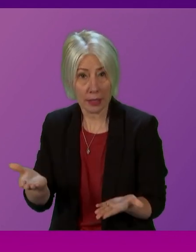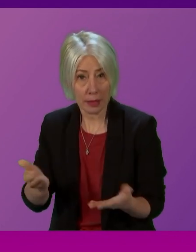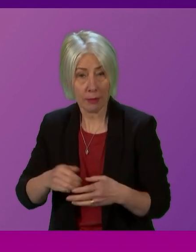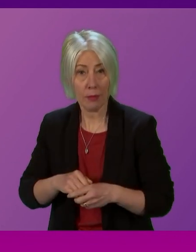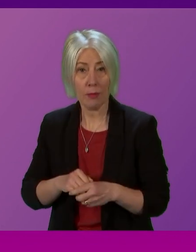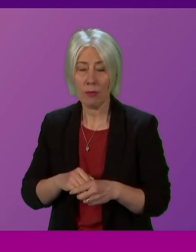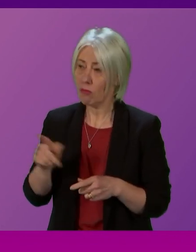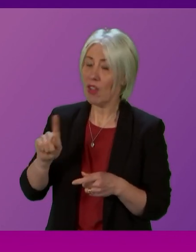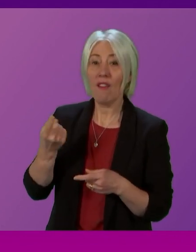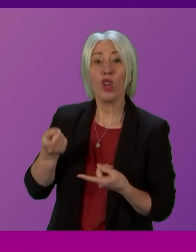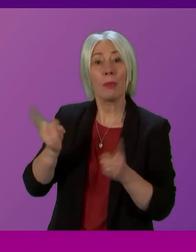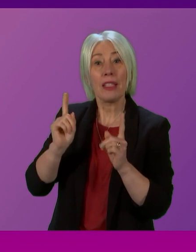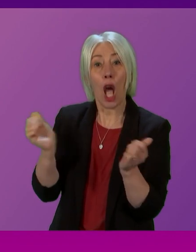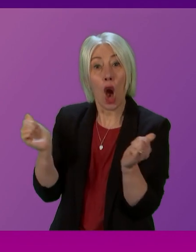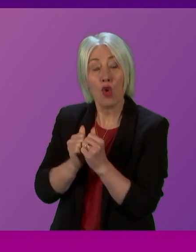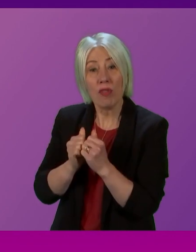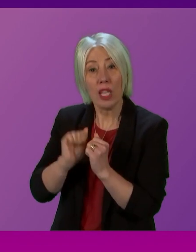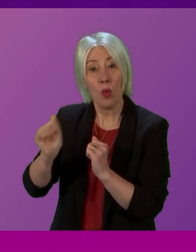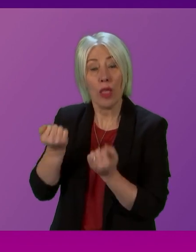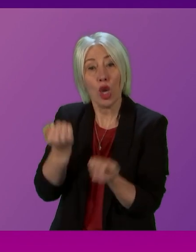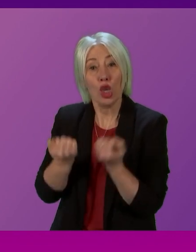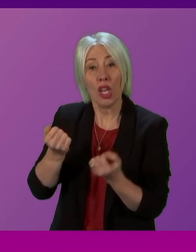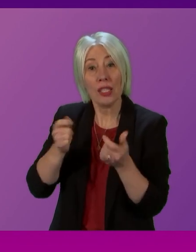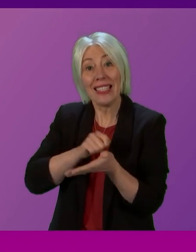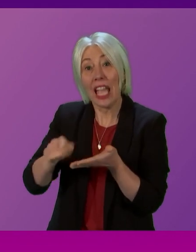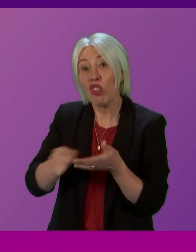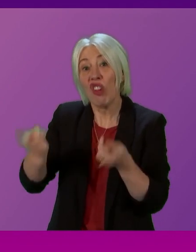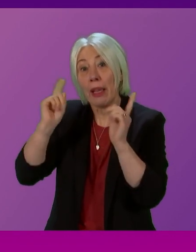Does the First Minister agree with her justice secretary?